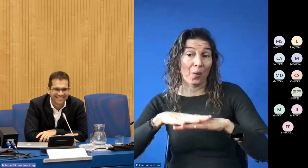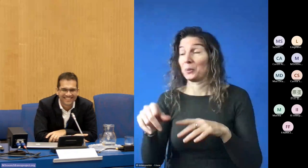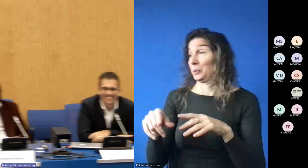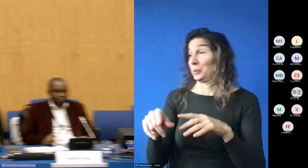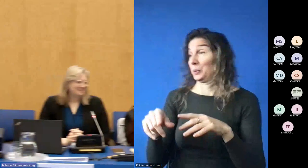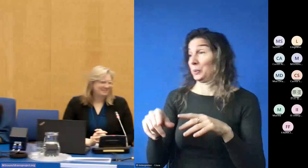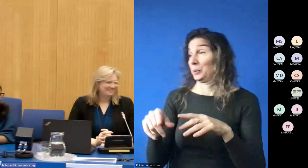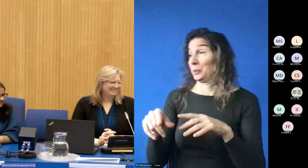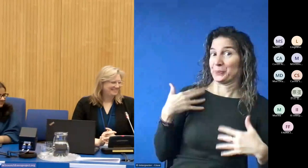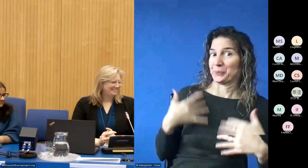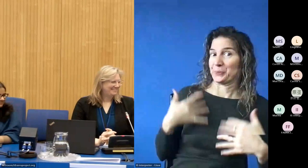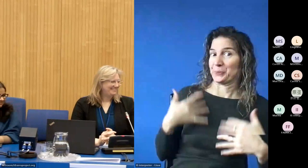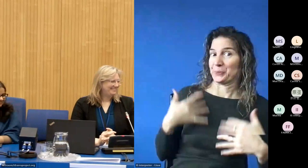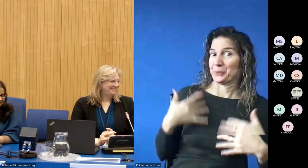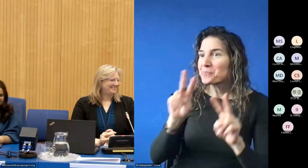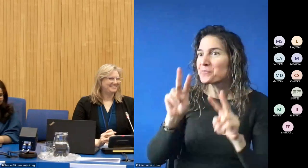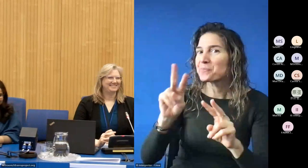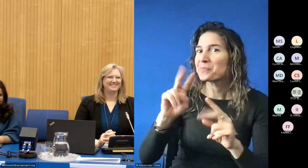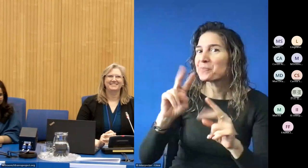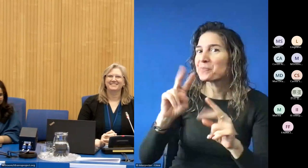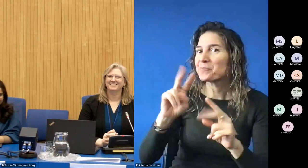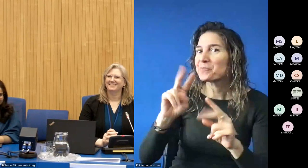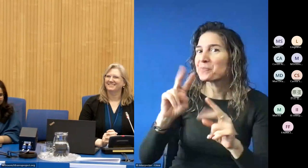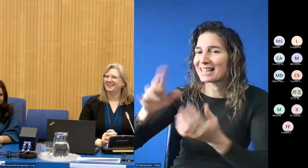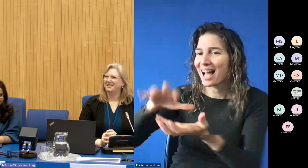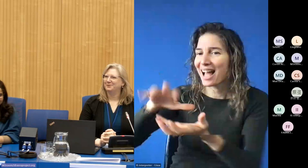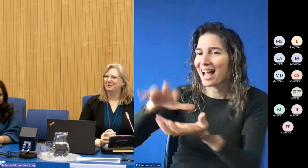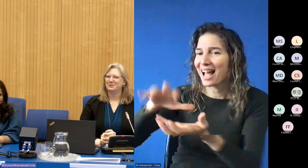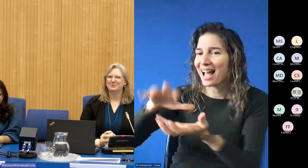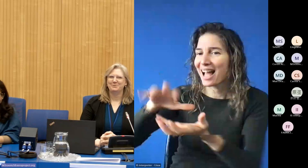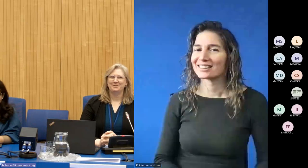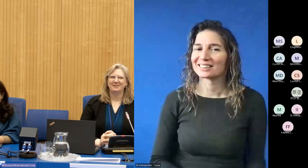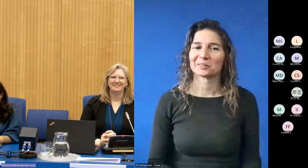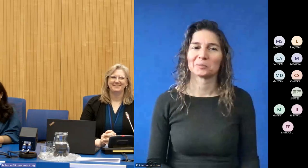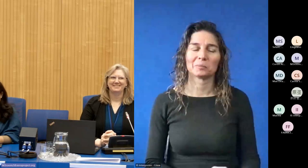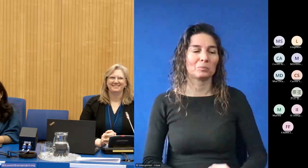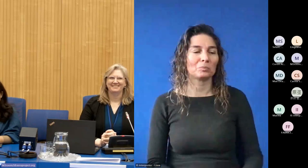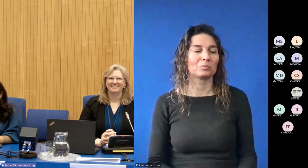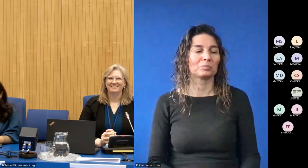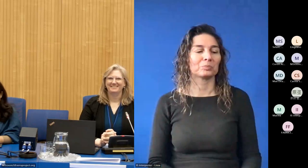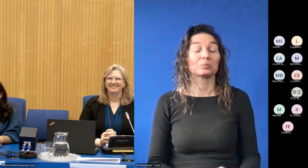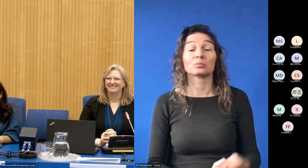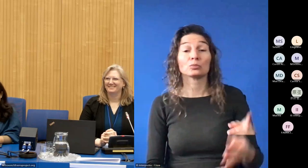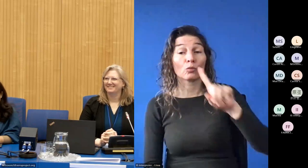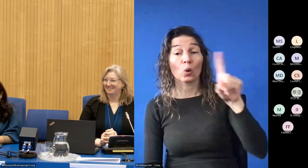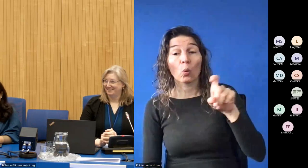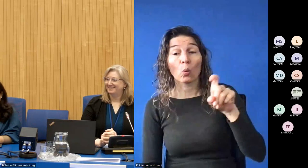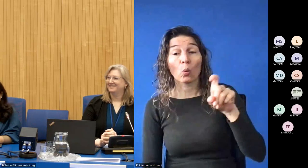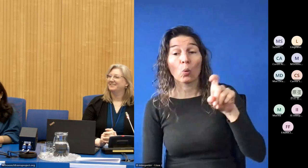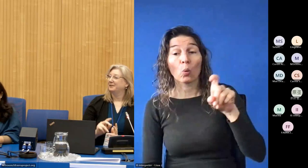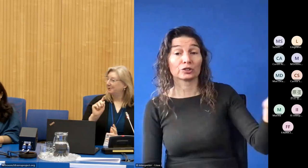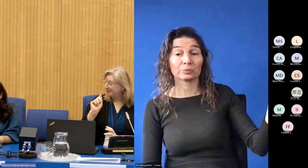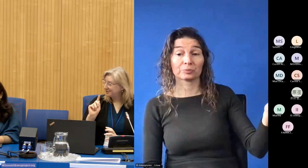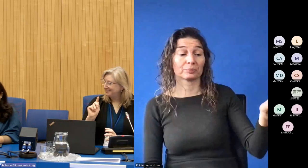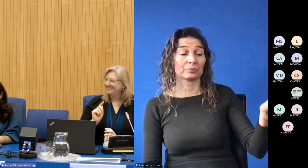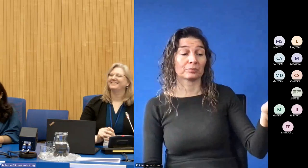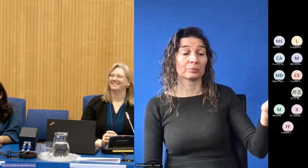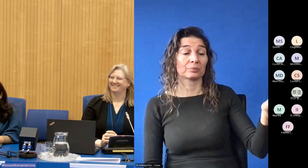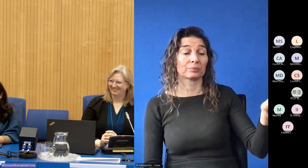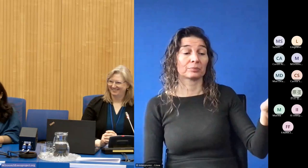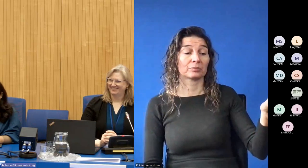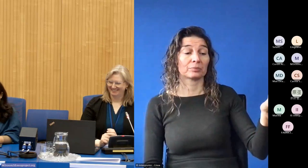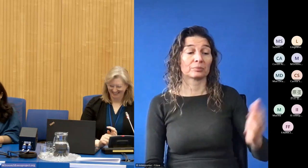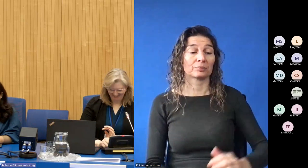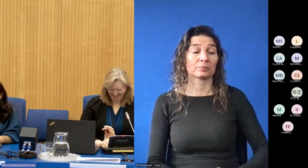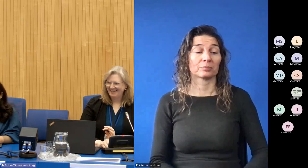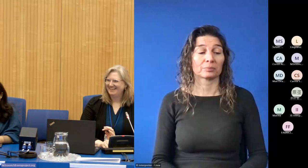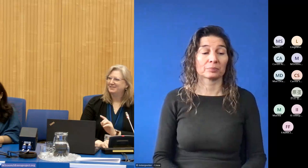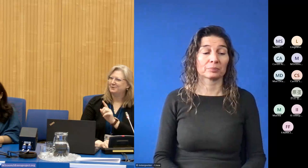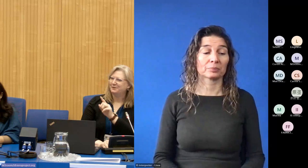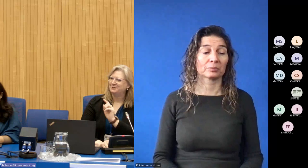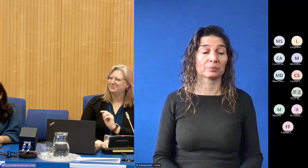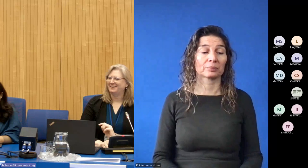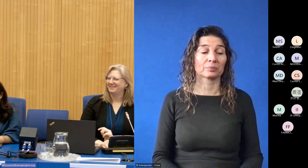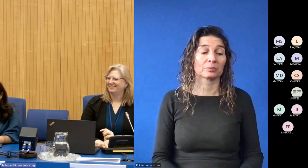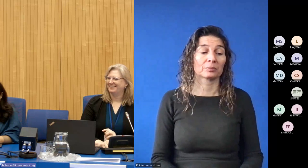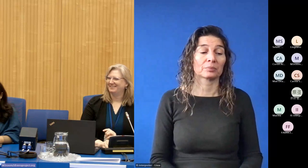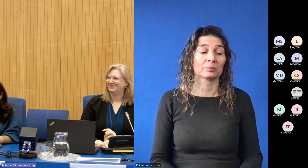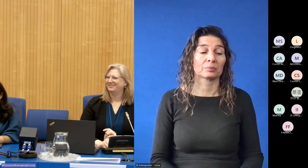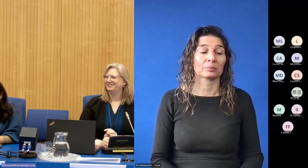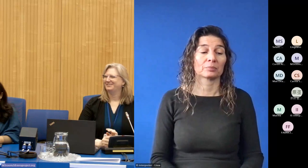Thank you so much. Any other questions from the audience? Question? Don't forget your mic.